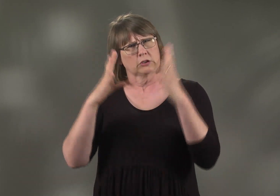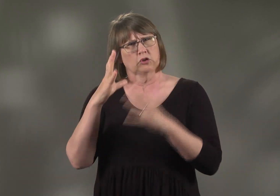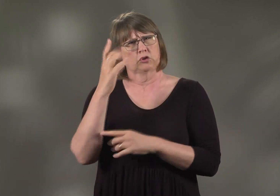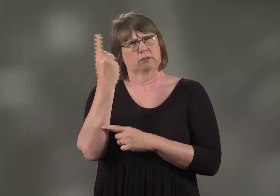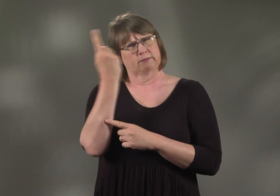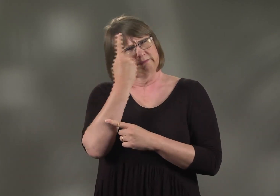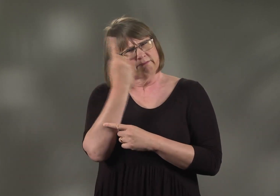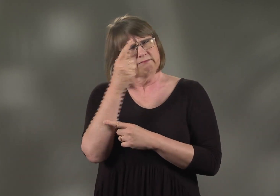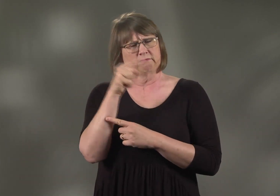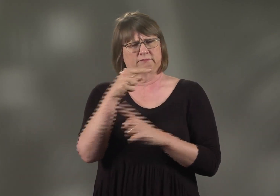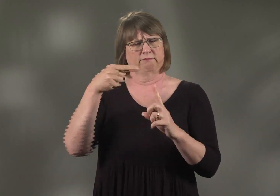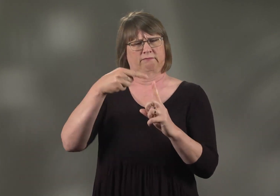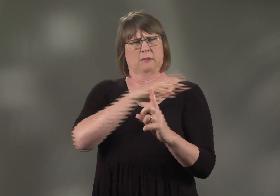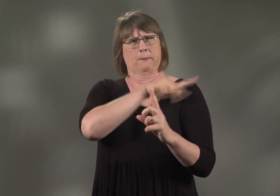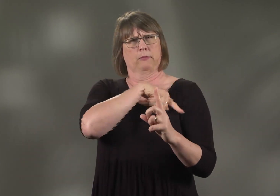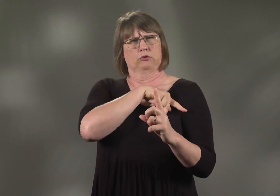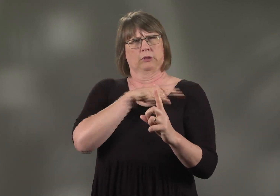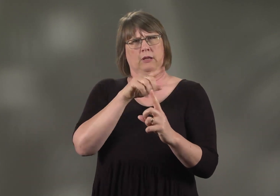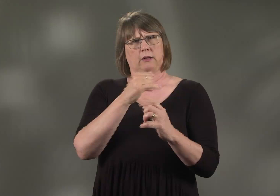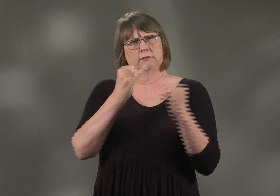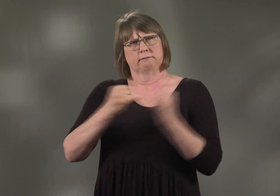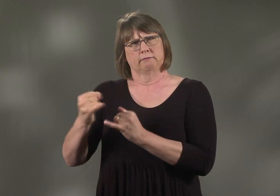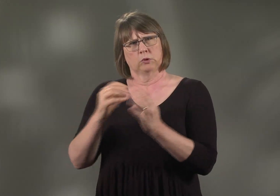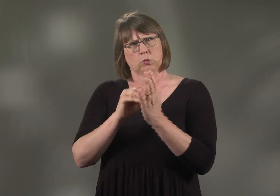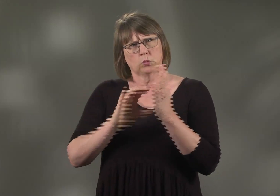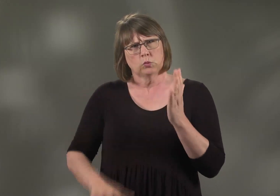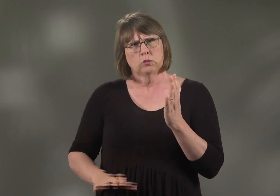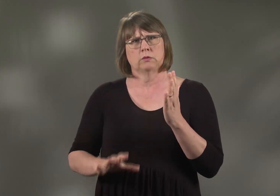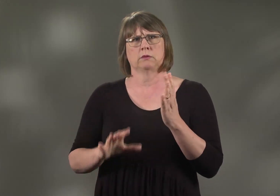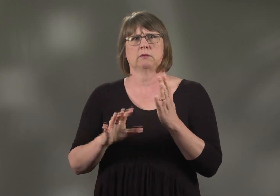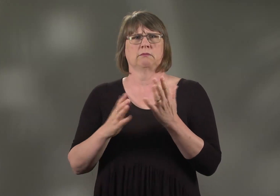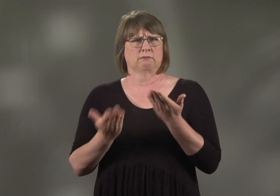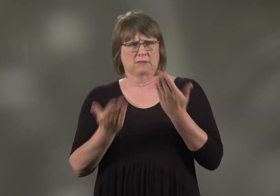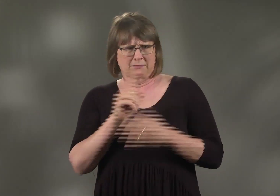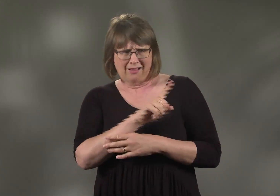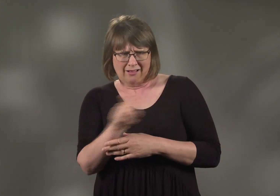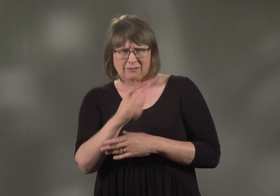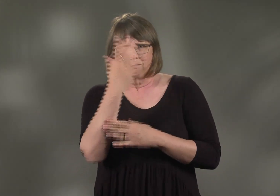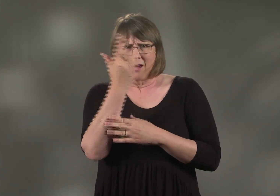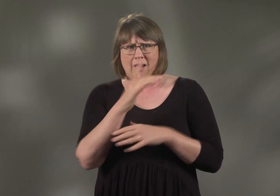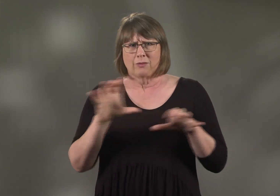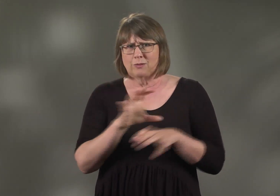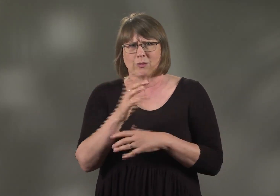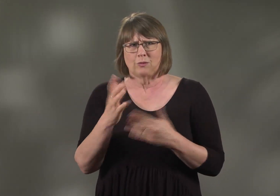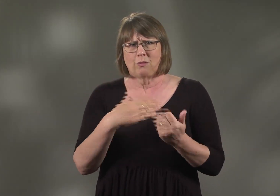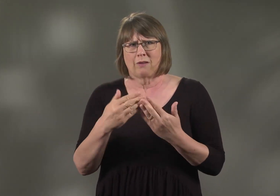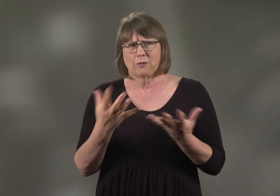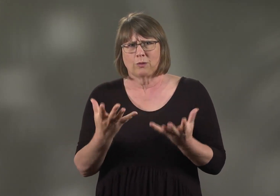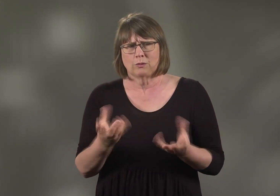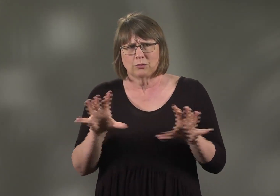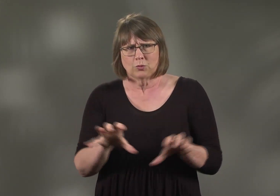Therefore, it's important for teachers to consider the personality of the students and perhaps ask if they're doing